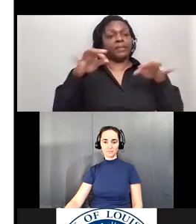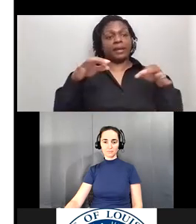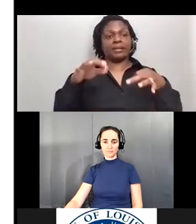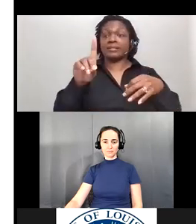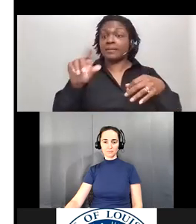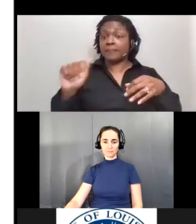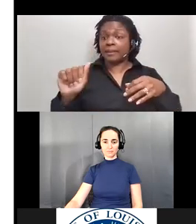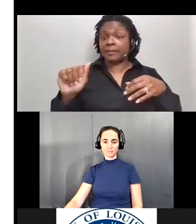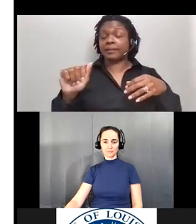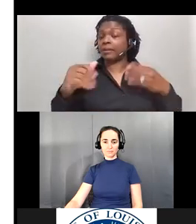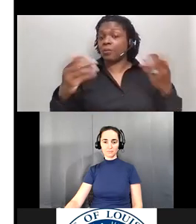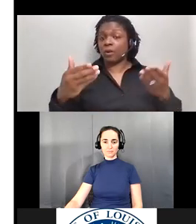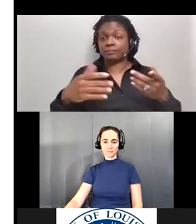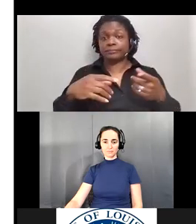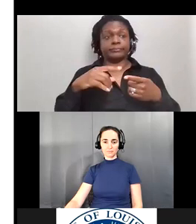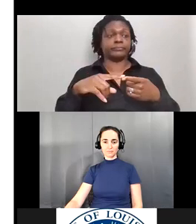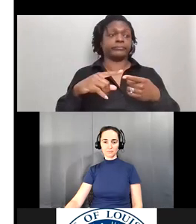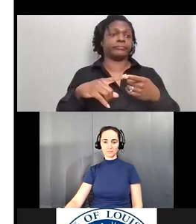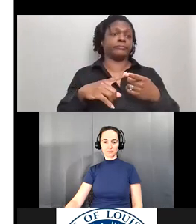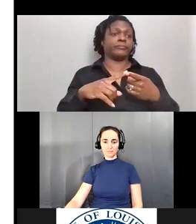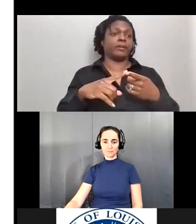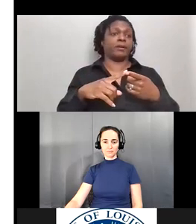them to know. 16:06:48 And on that identification cards